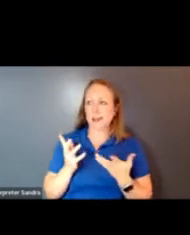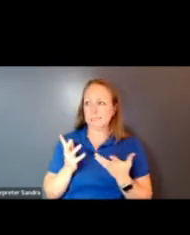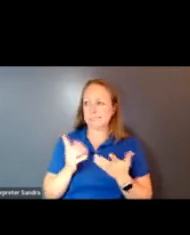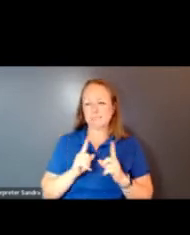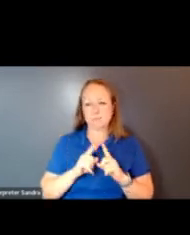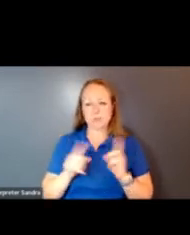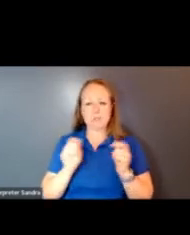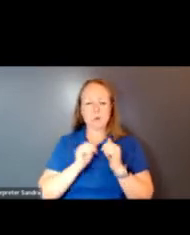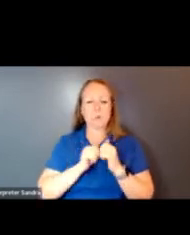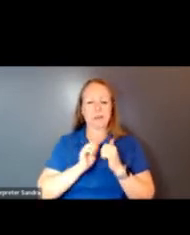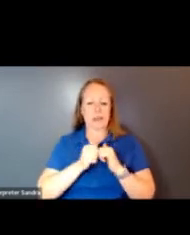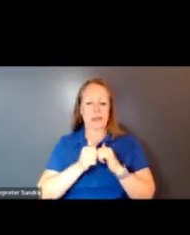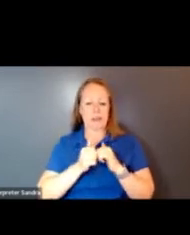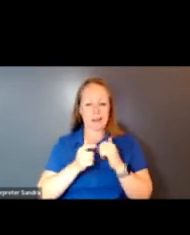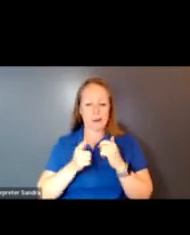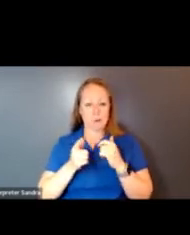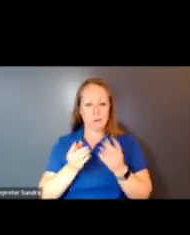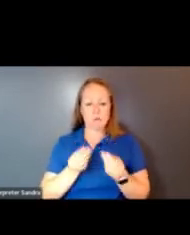support a person and what